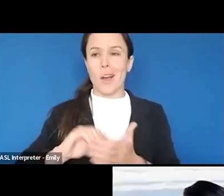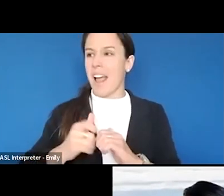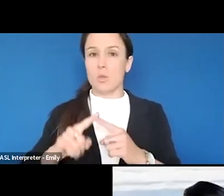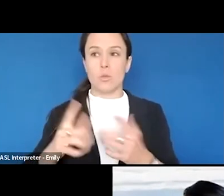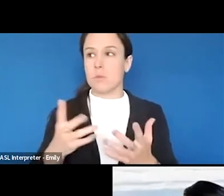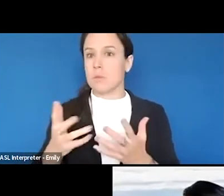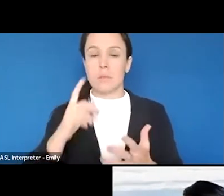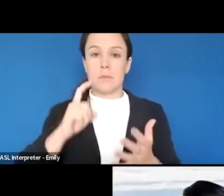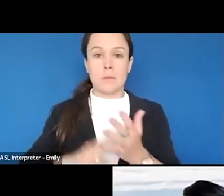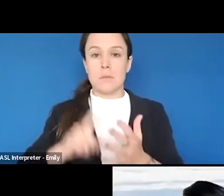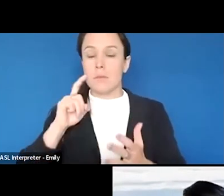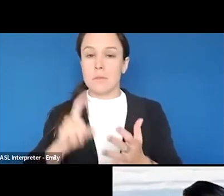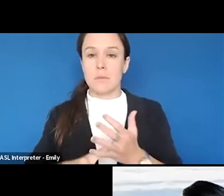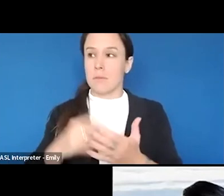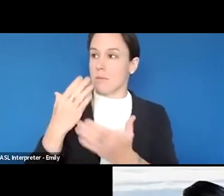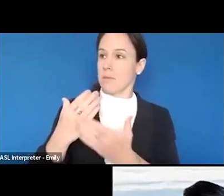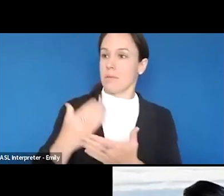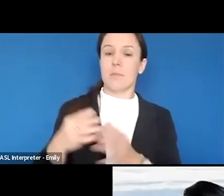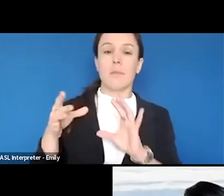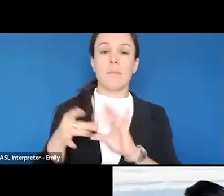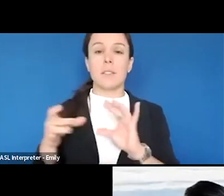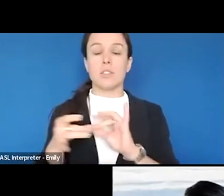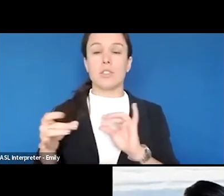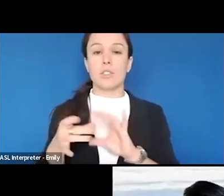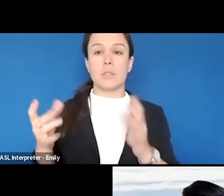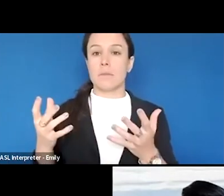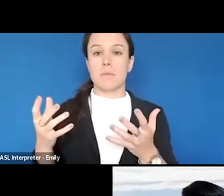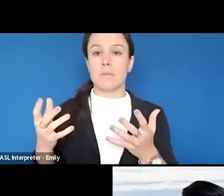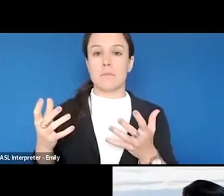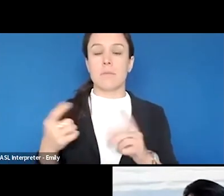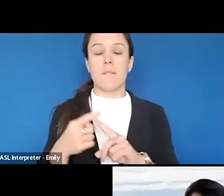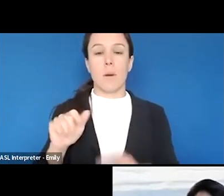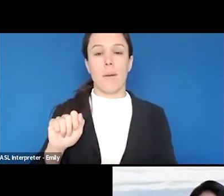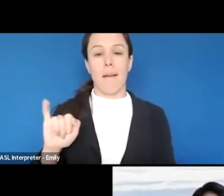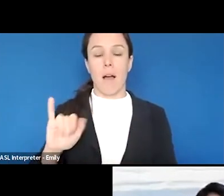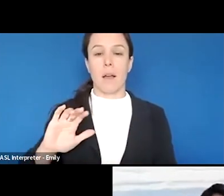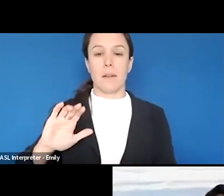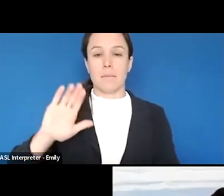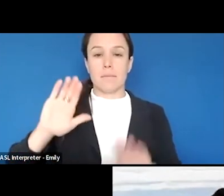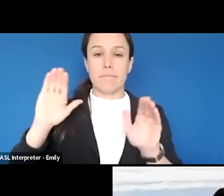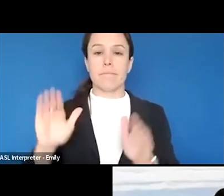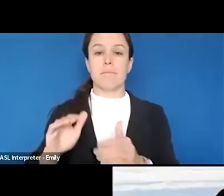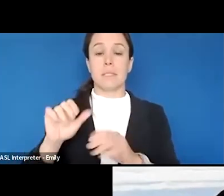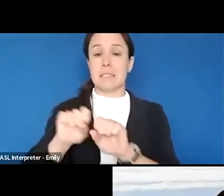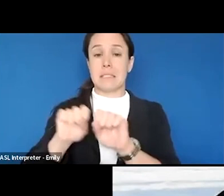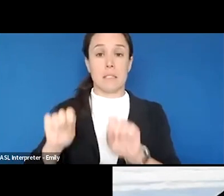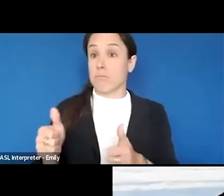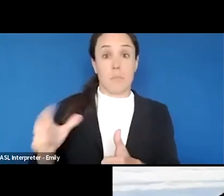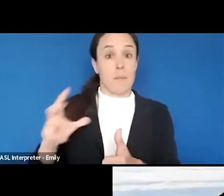and validate the messages that come from AI-based systems well that's fine I'm all support of that